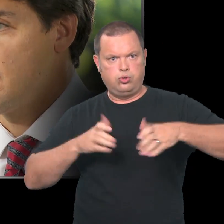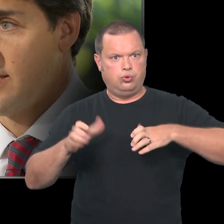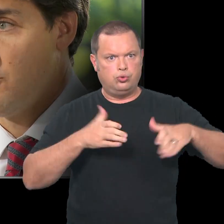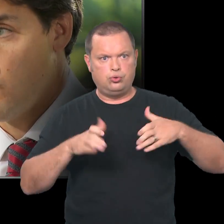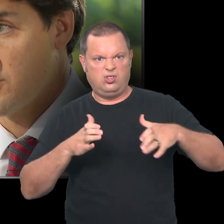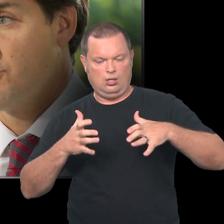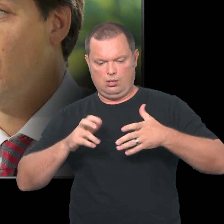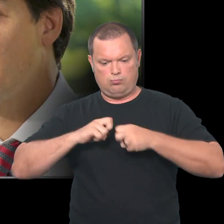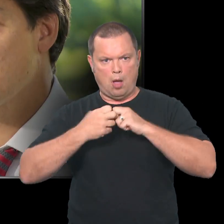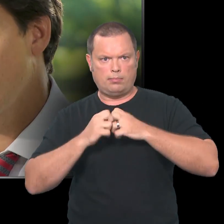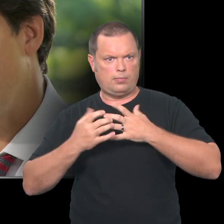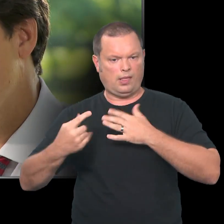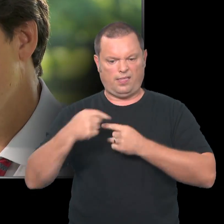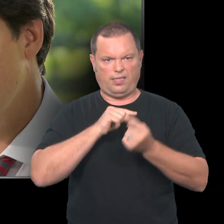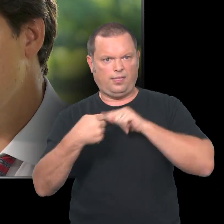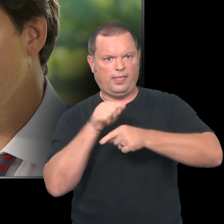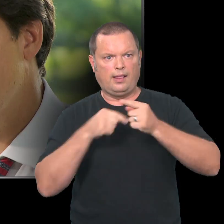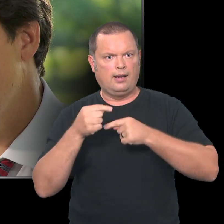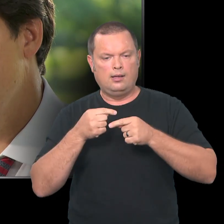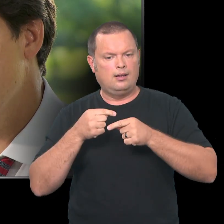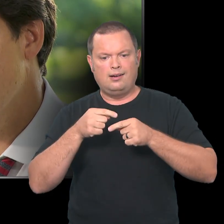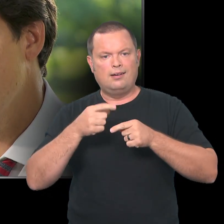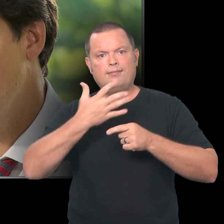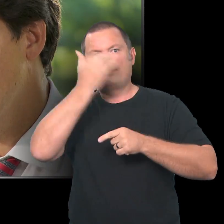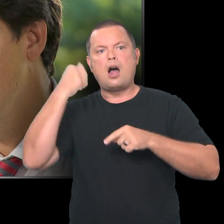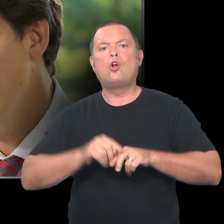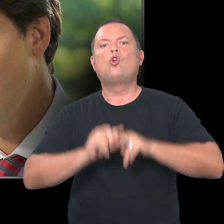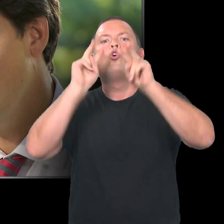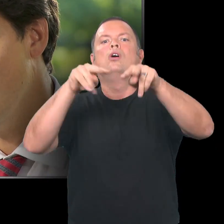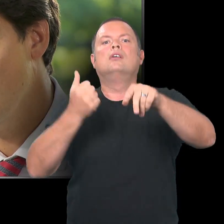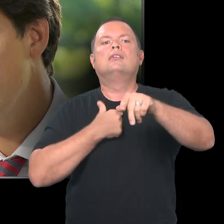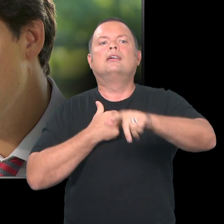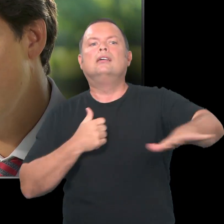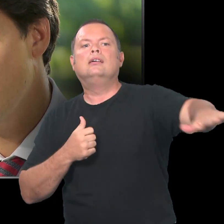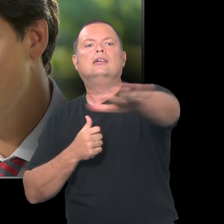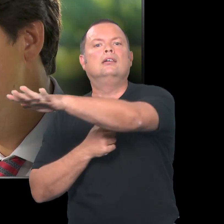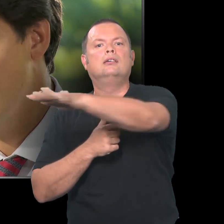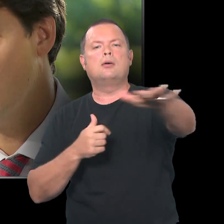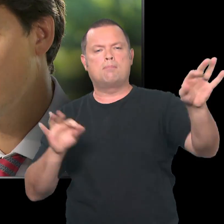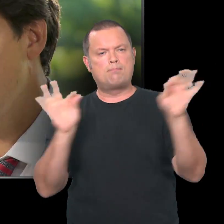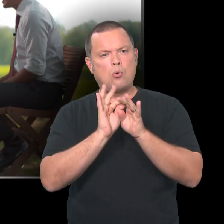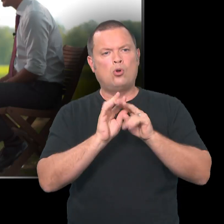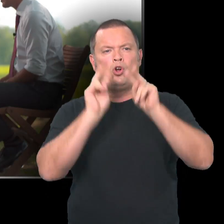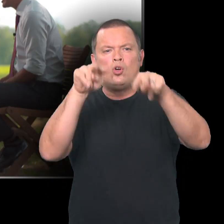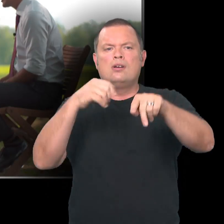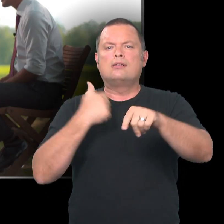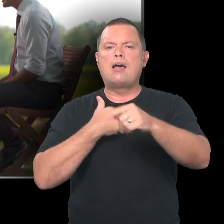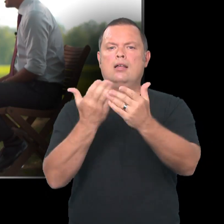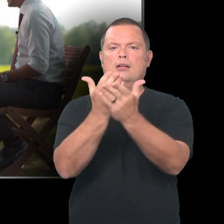and infighting, and factionalism, whereas it wasn't focused on actually serving Canadians anymore.